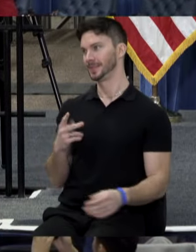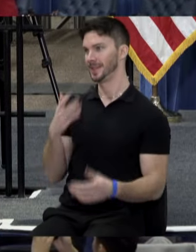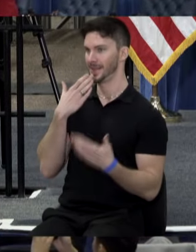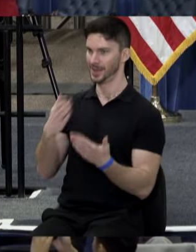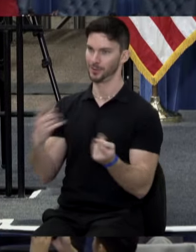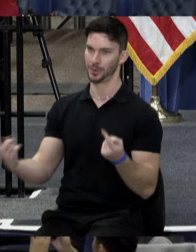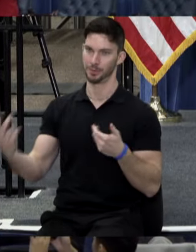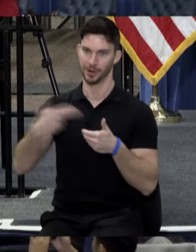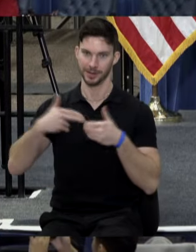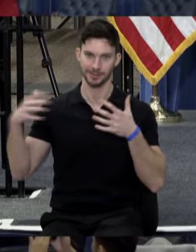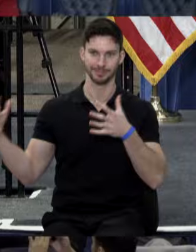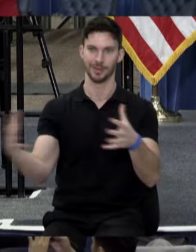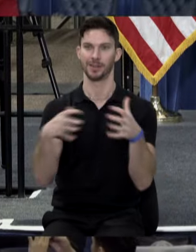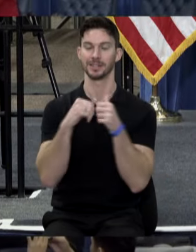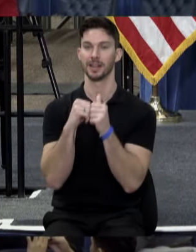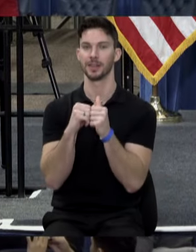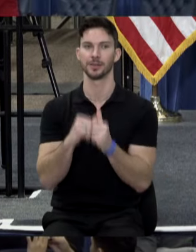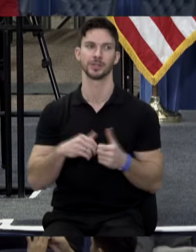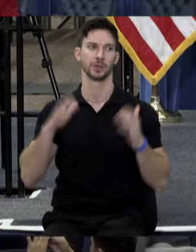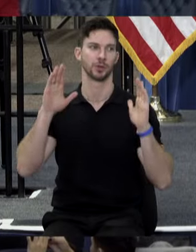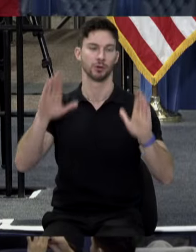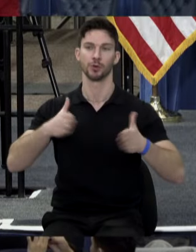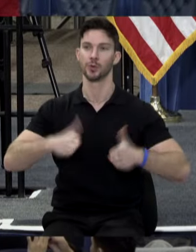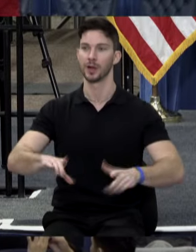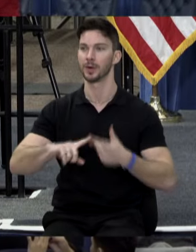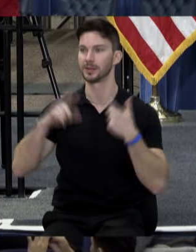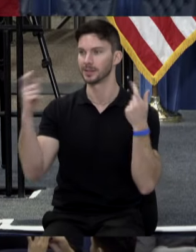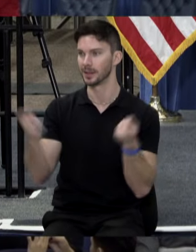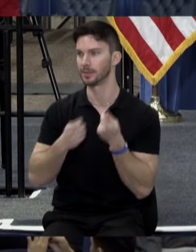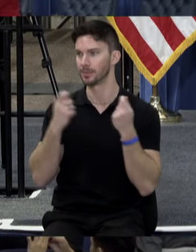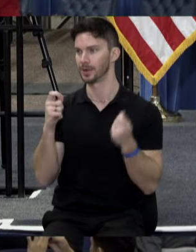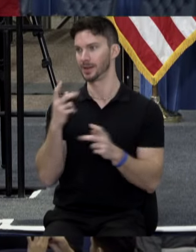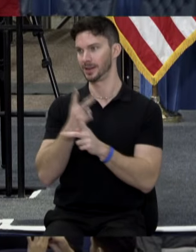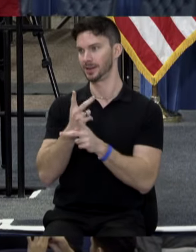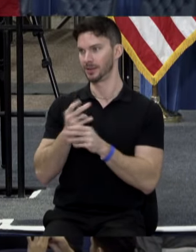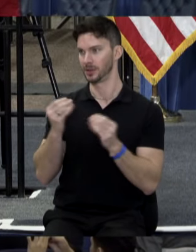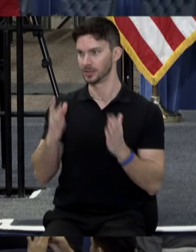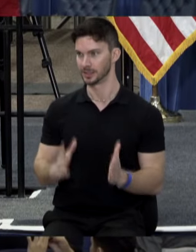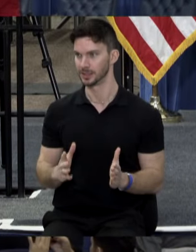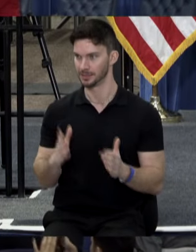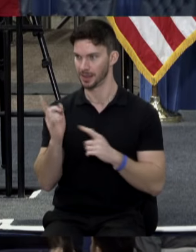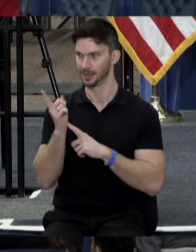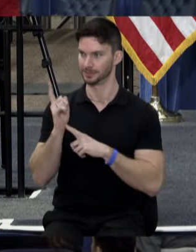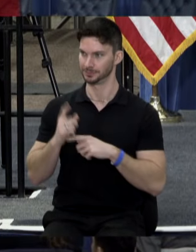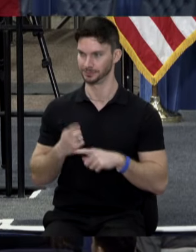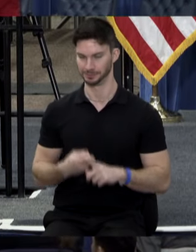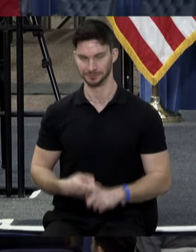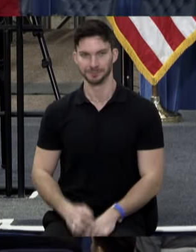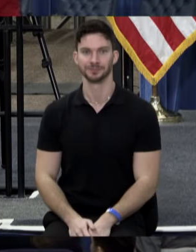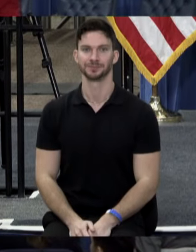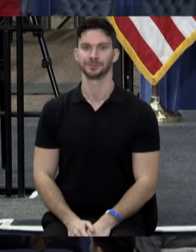to celebrate caregivers this month. Mary, thank you for your leadership and your foresight in